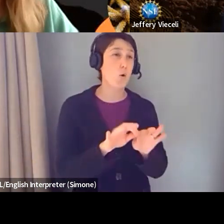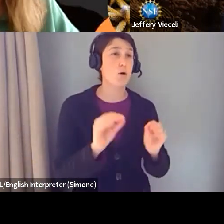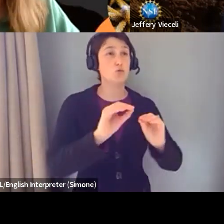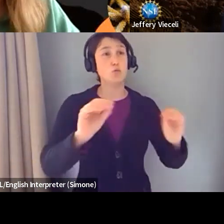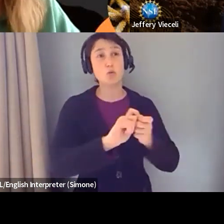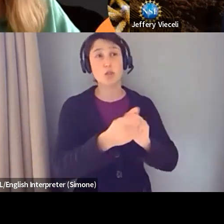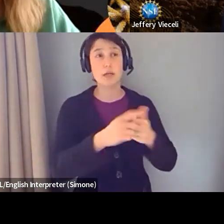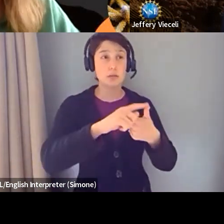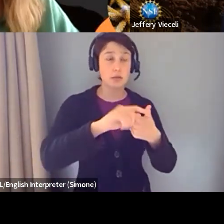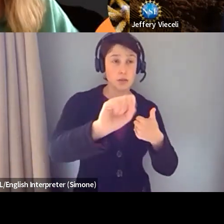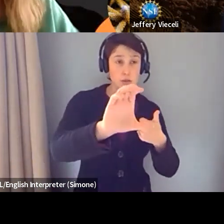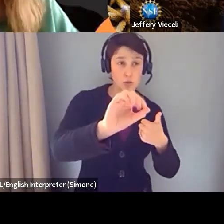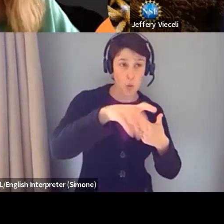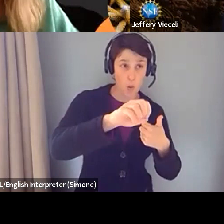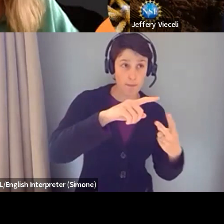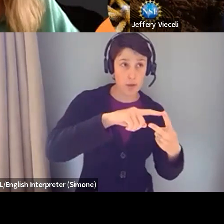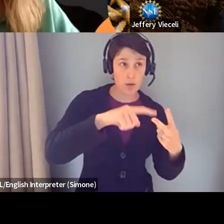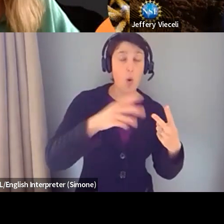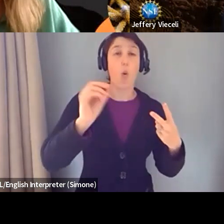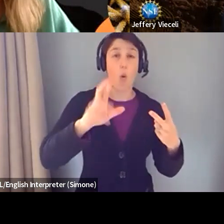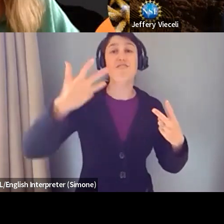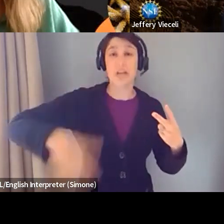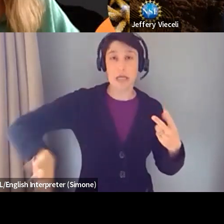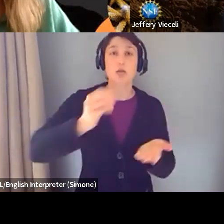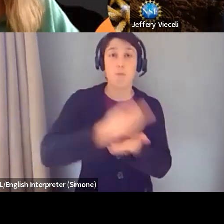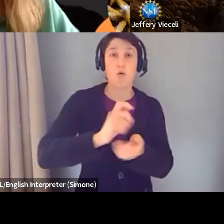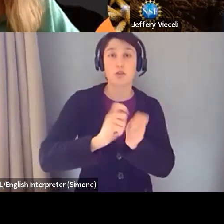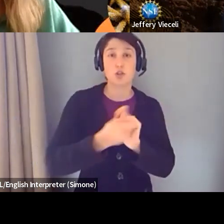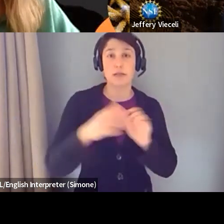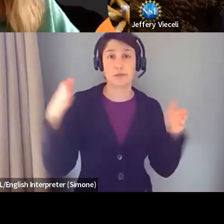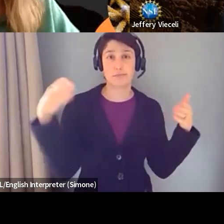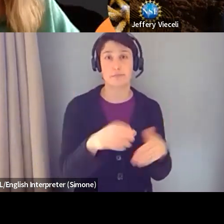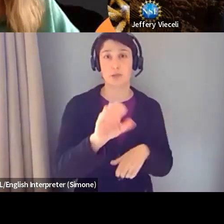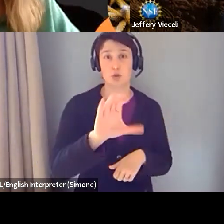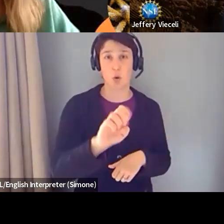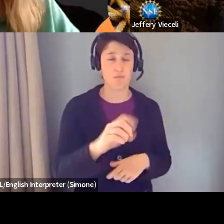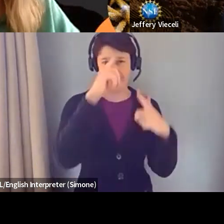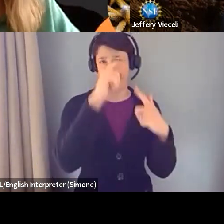or an approved change in scope in place, then they can rebudget among,